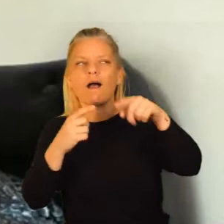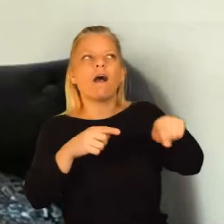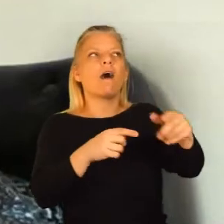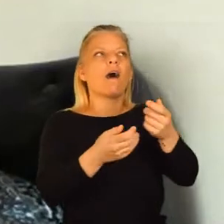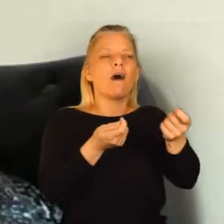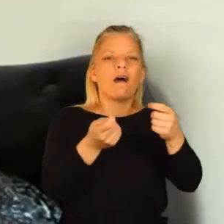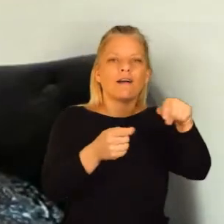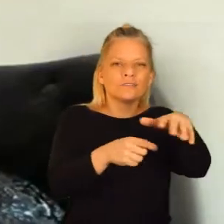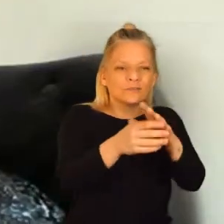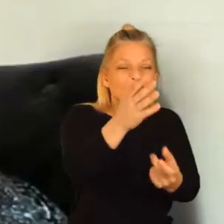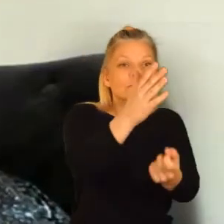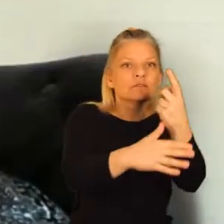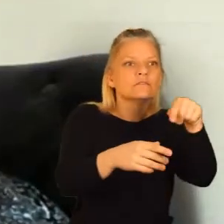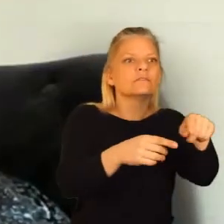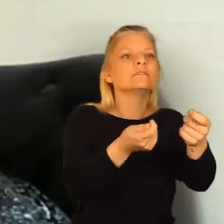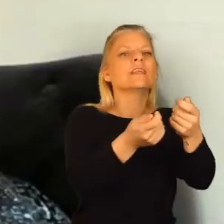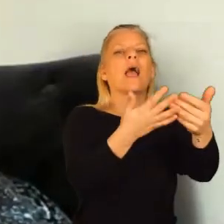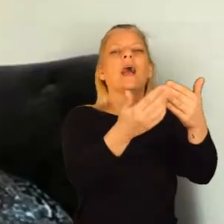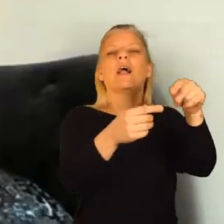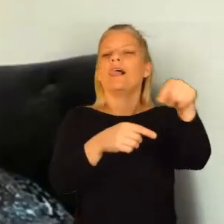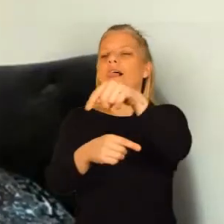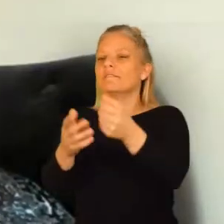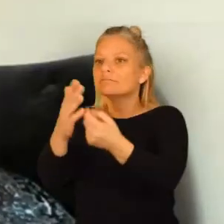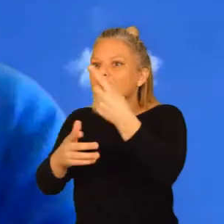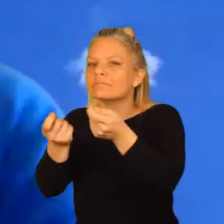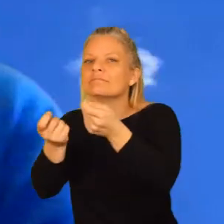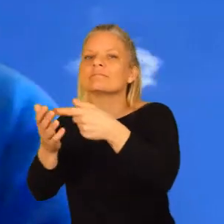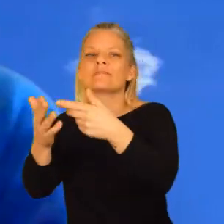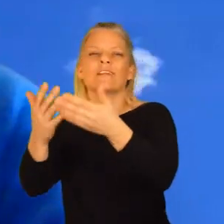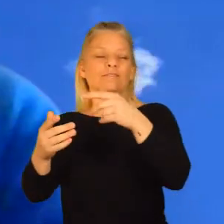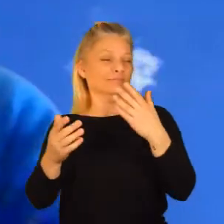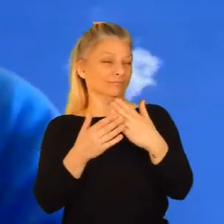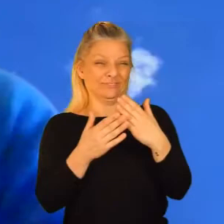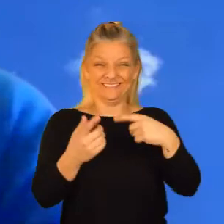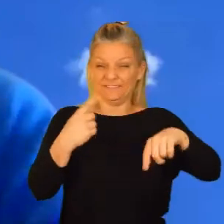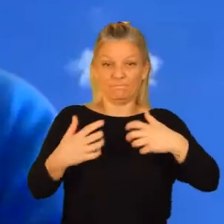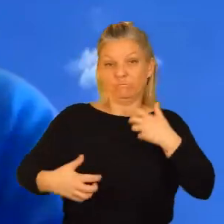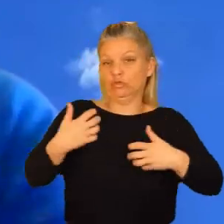how would I deal with x or y situation. But that was so frustrating for people